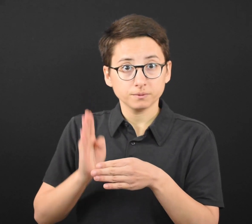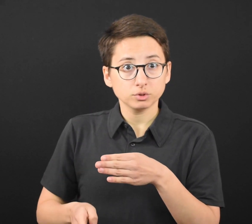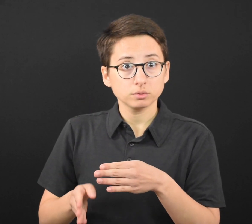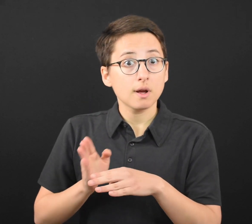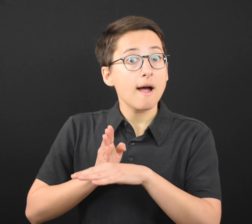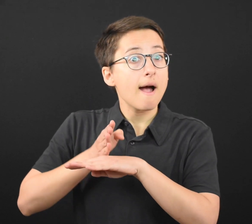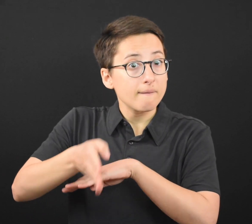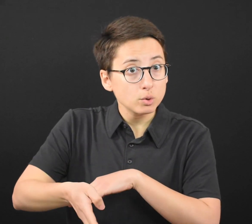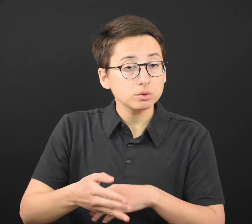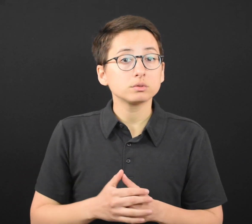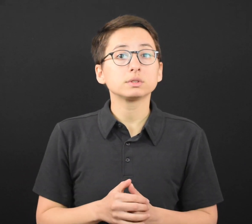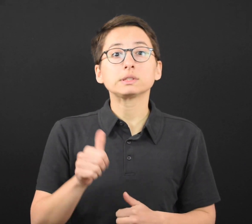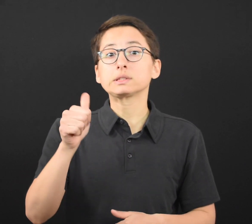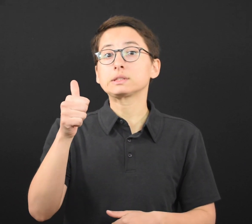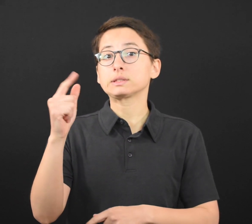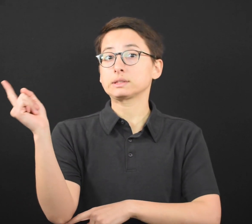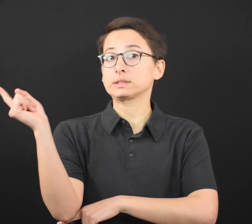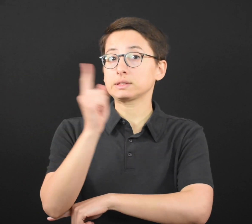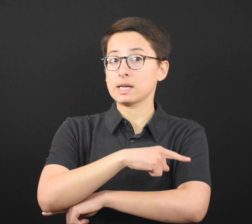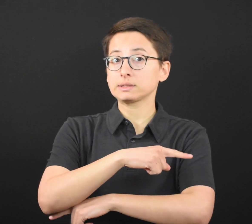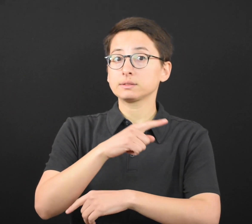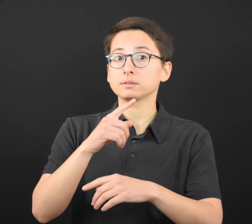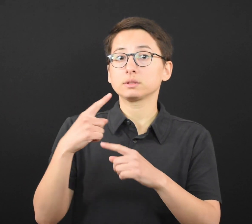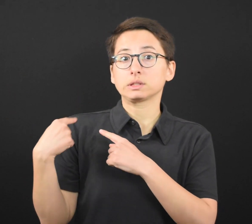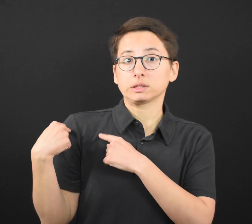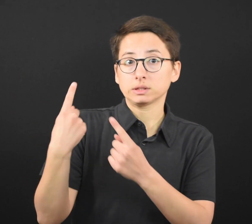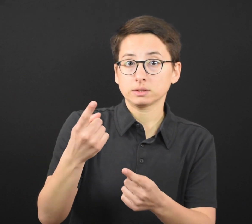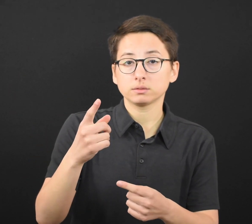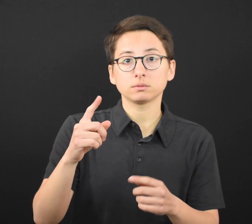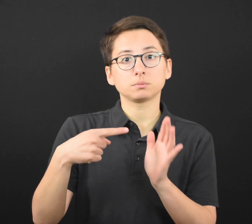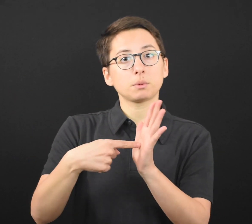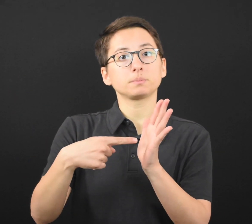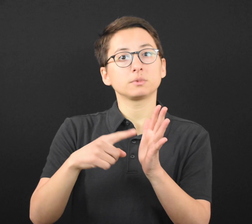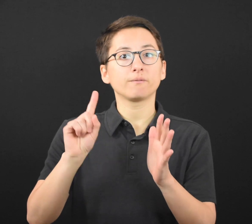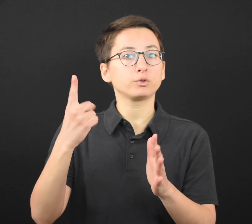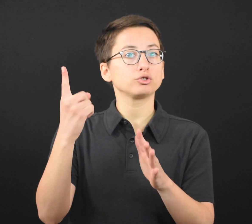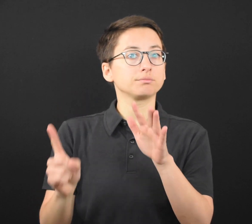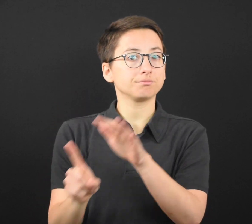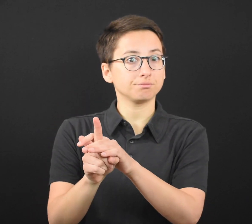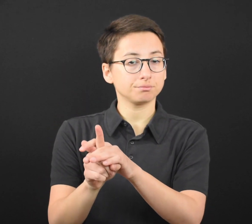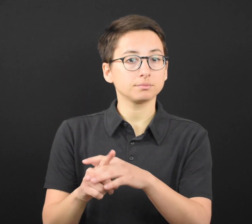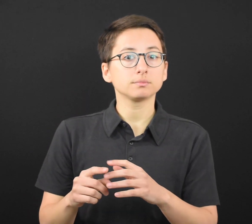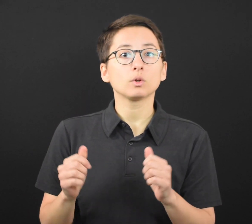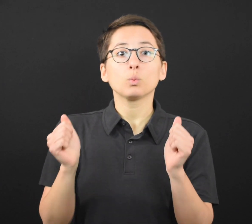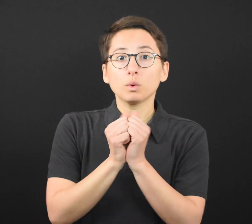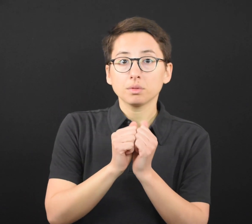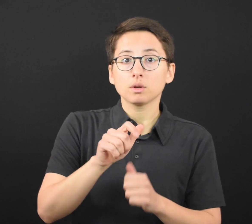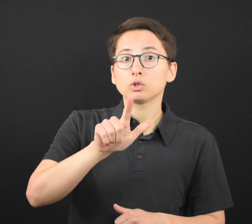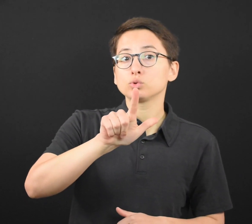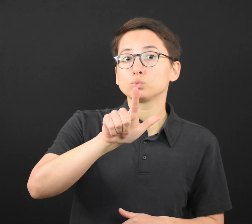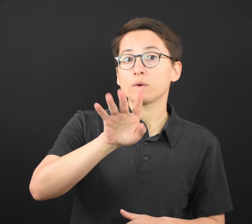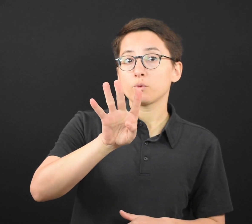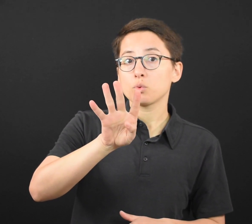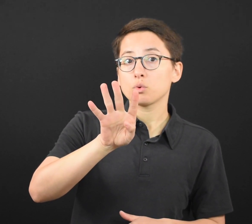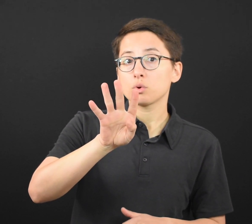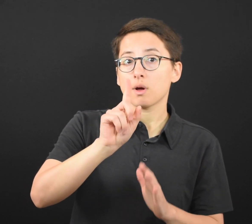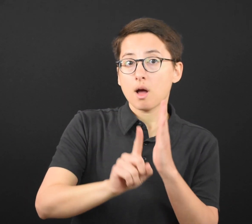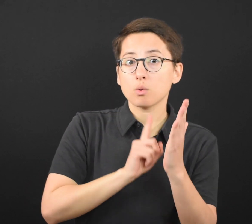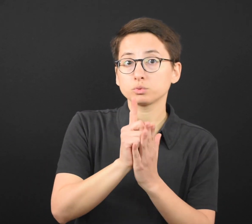○ 10 days since symptoms first appeared, and ○ 24 hours with no fever,